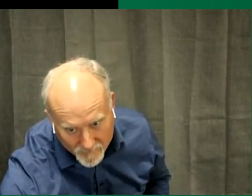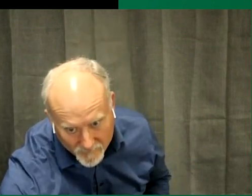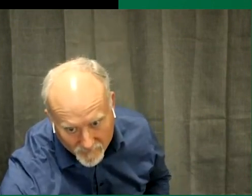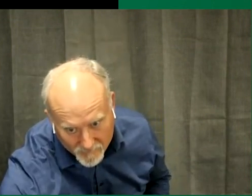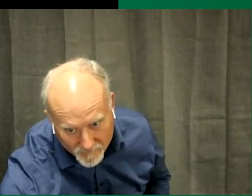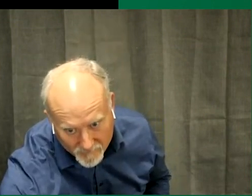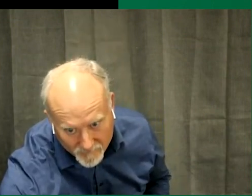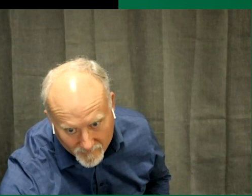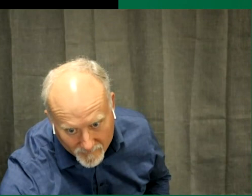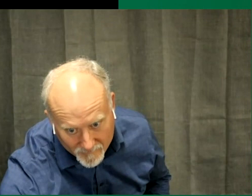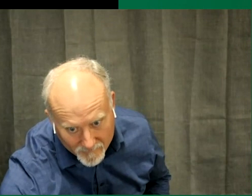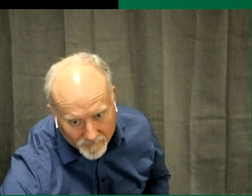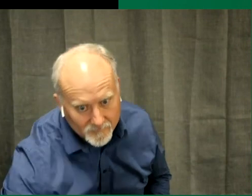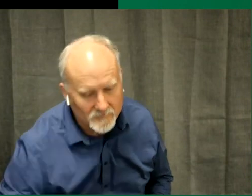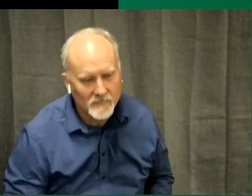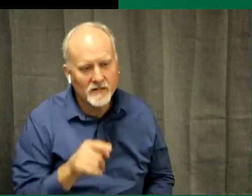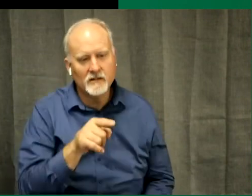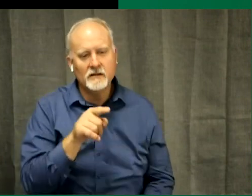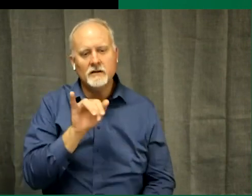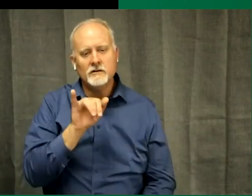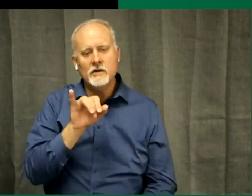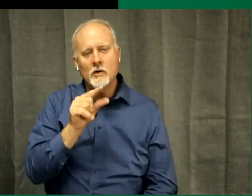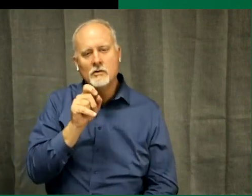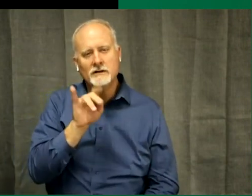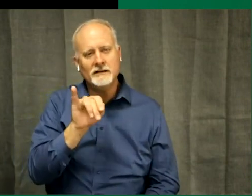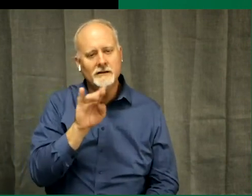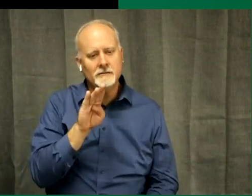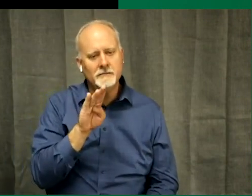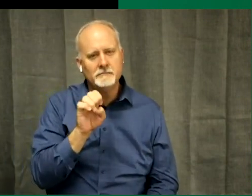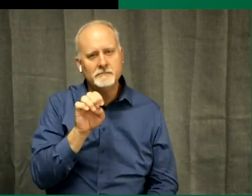was a baseball player in the new york yankees in the 40s and 50s quite a character